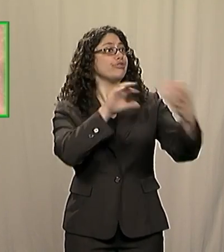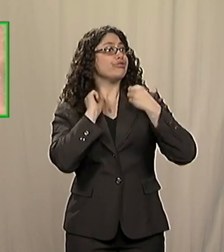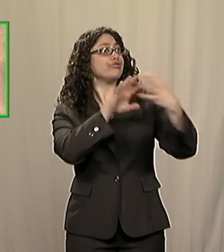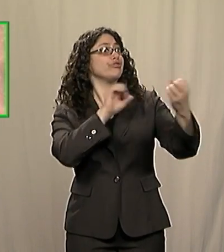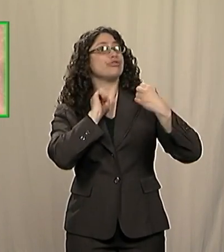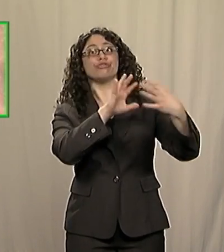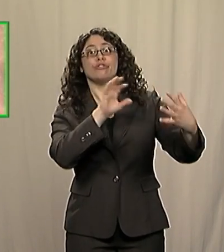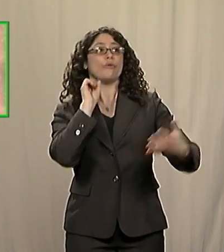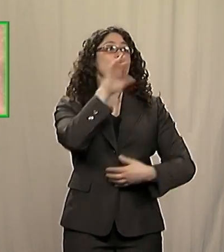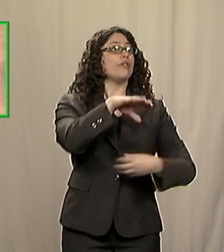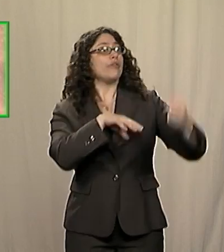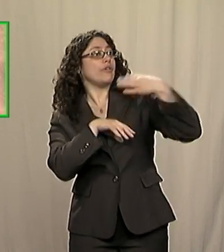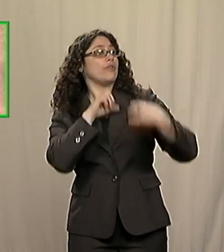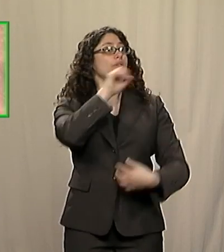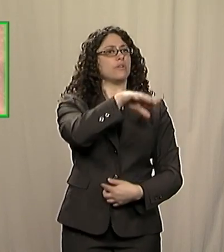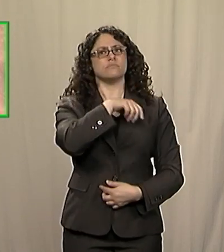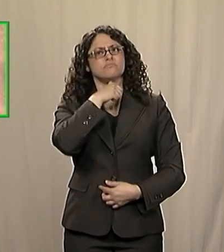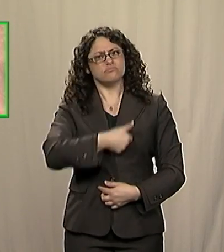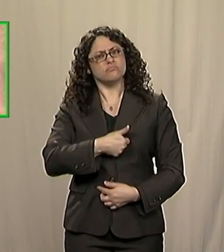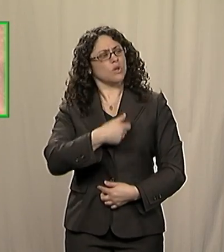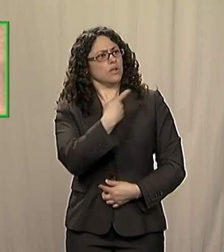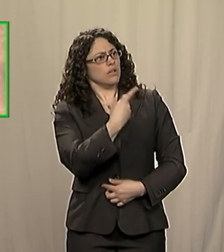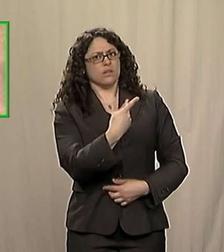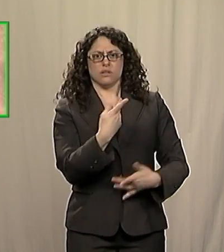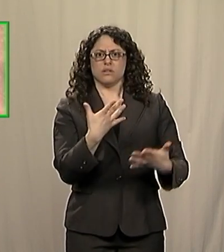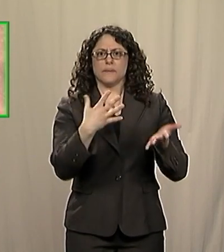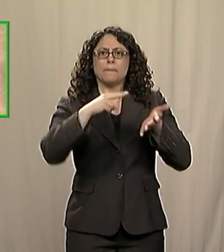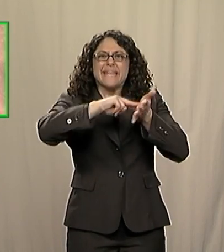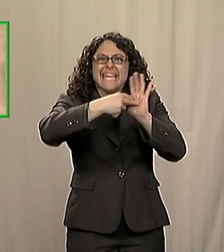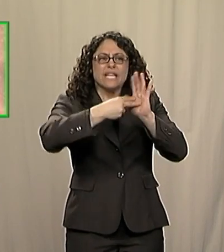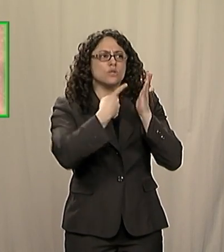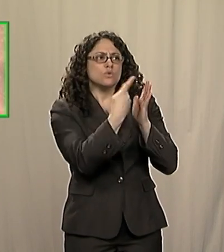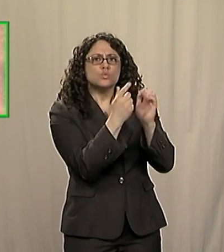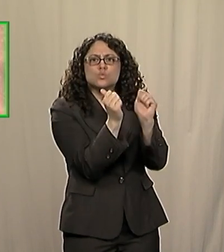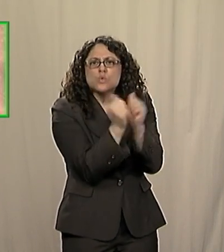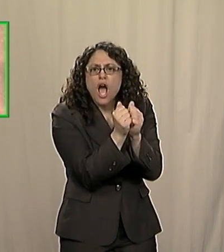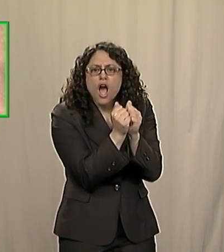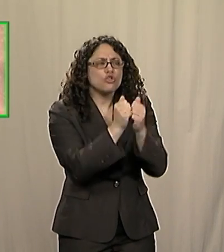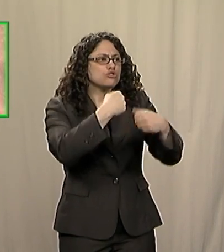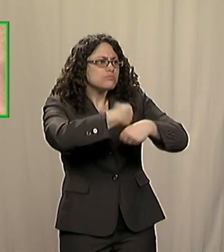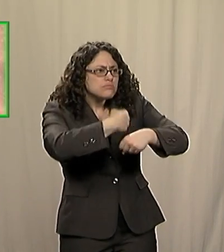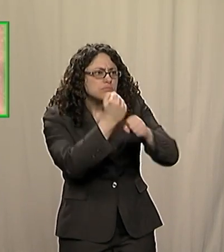but during an interaction we are jointly constructing meaning in a variety of different ways.